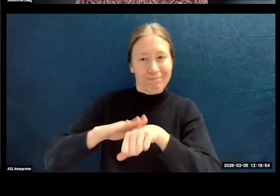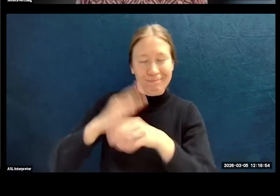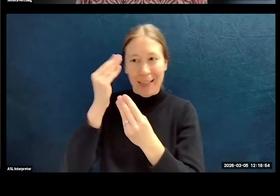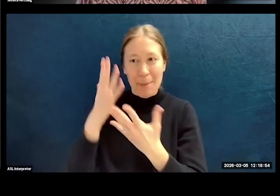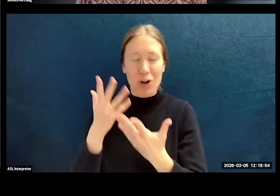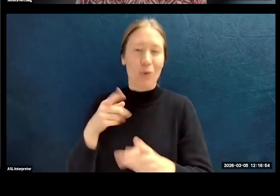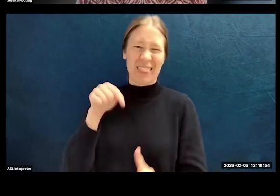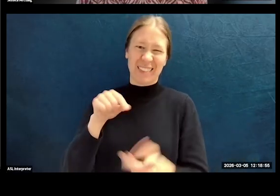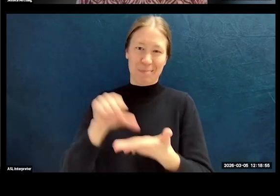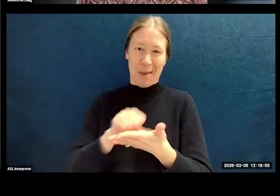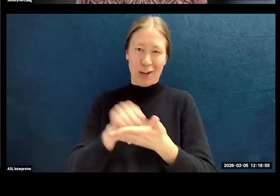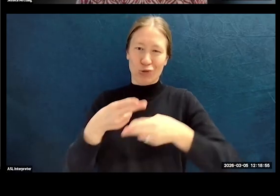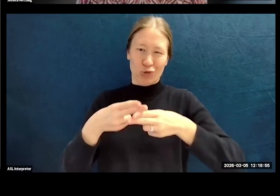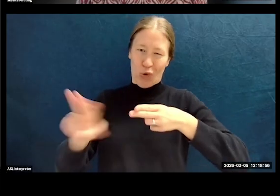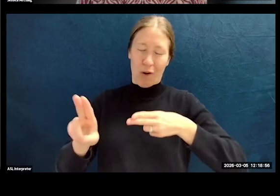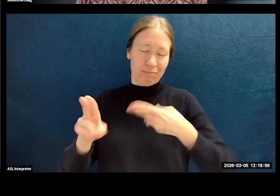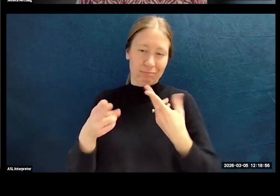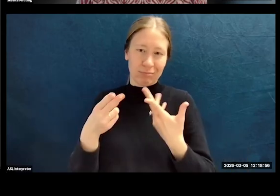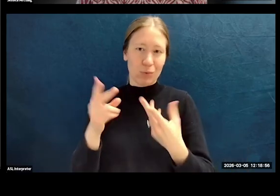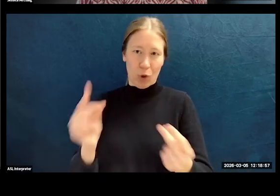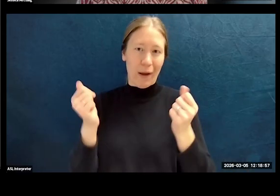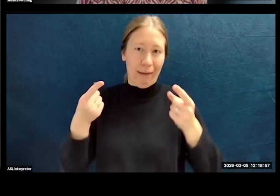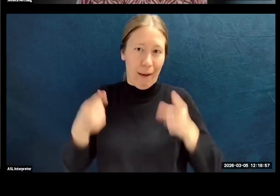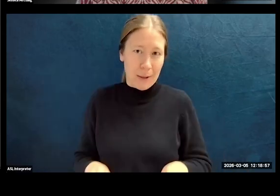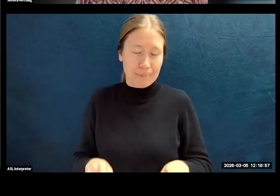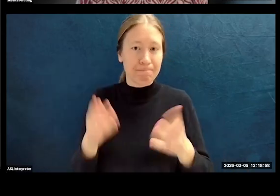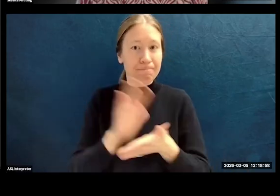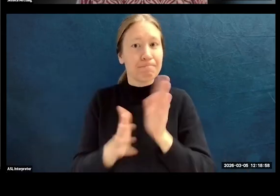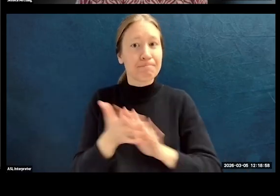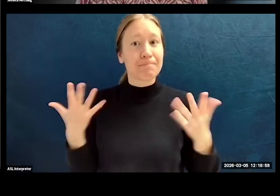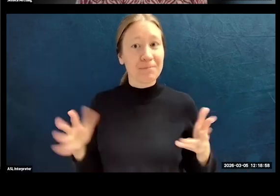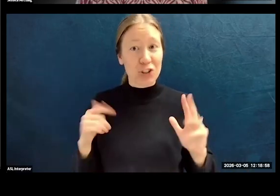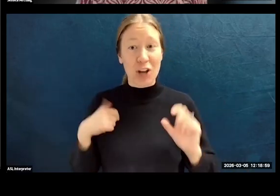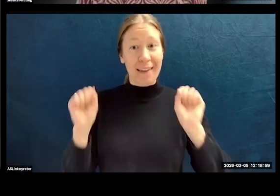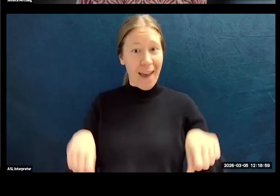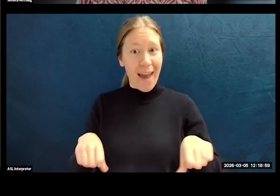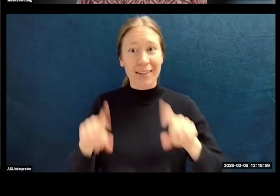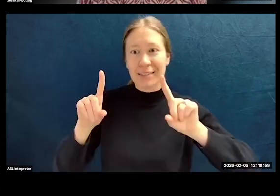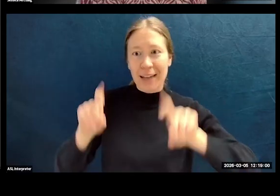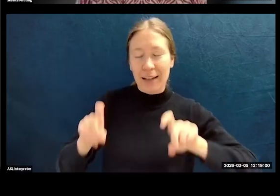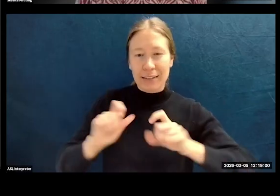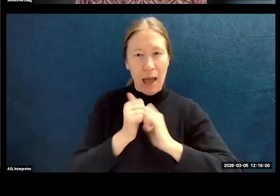But I can check to make sure and verify that it has actually run successfully by checking out my Content pane,